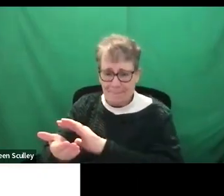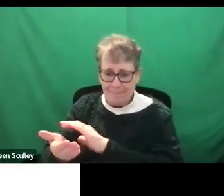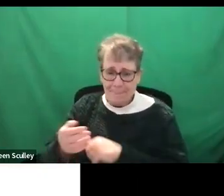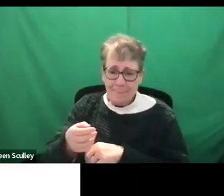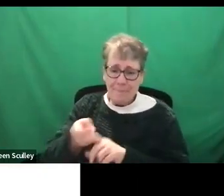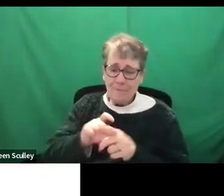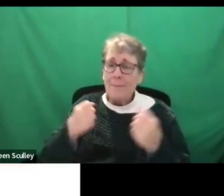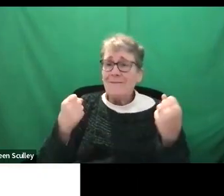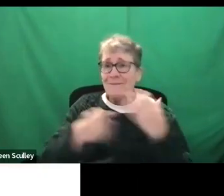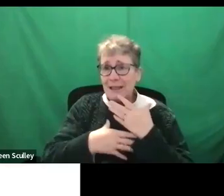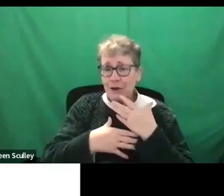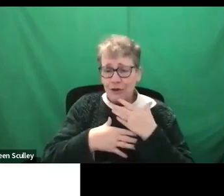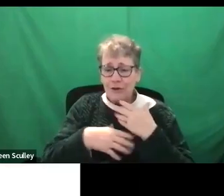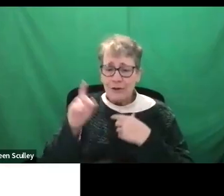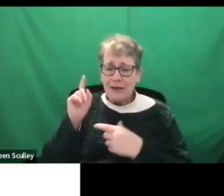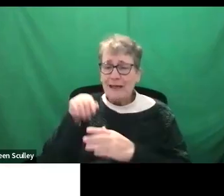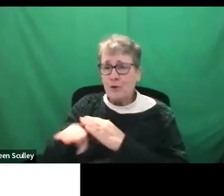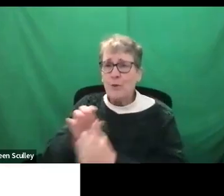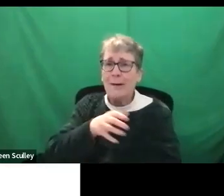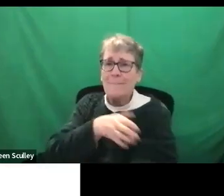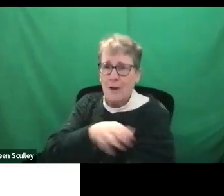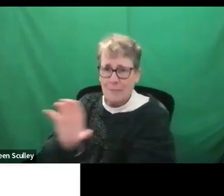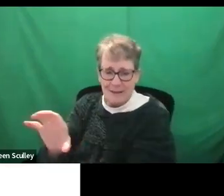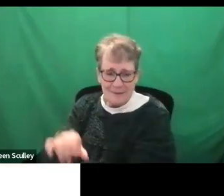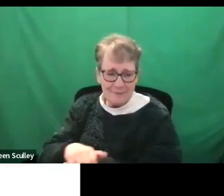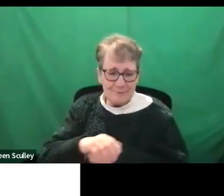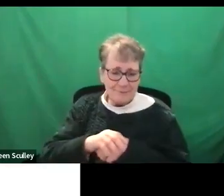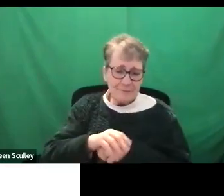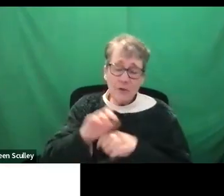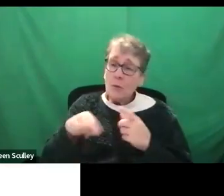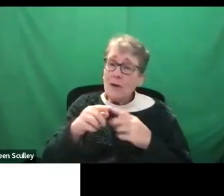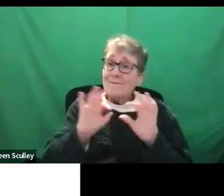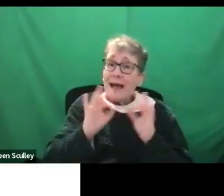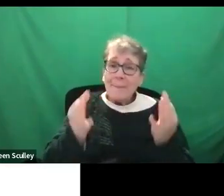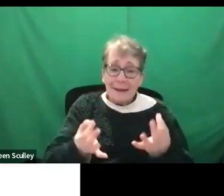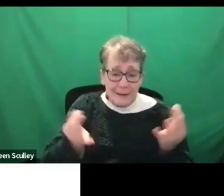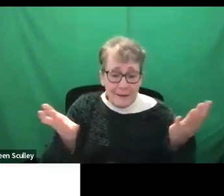social workers can transform fear into empowerment.